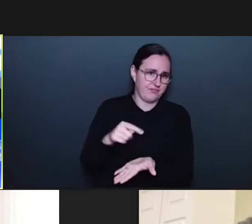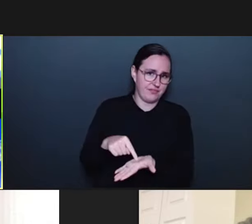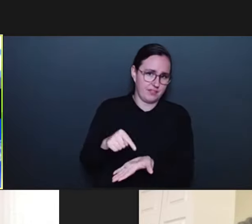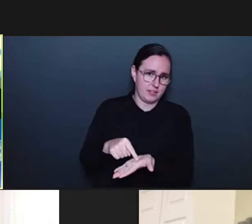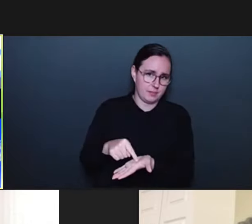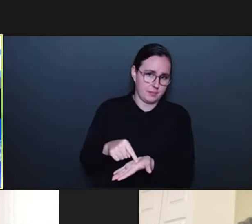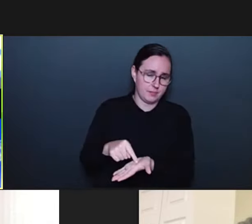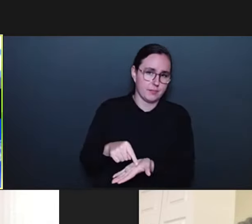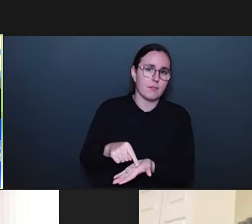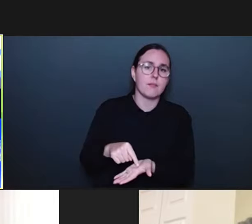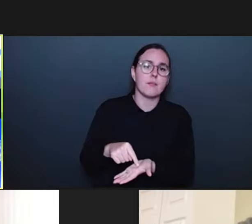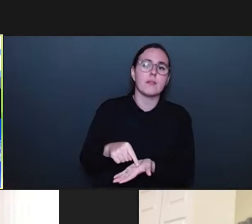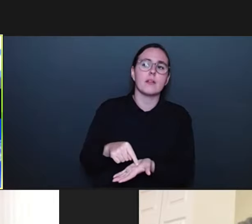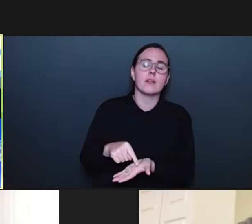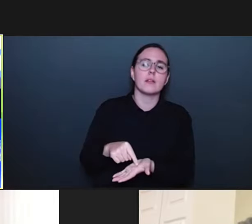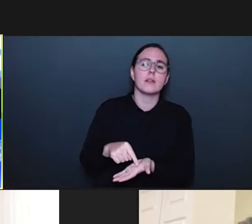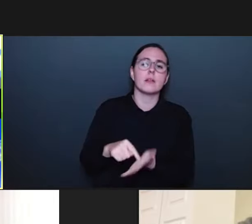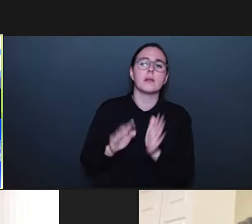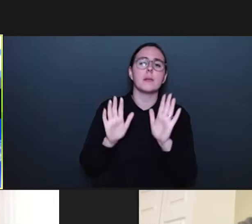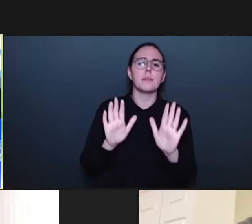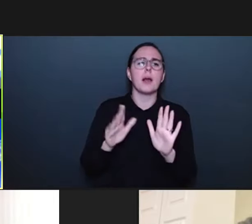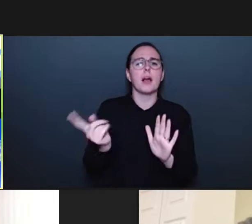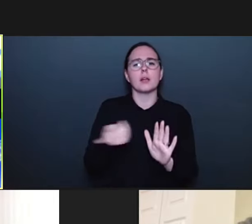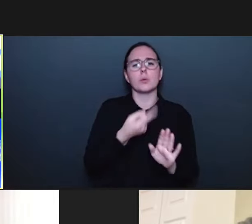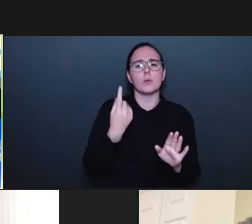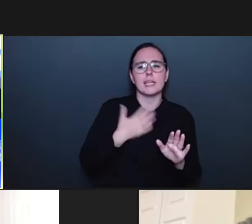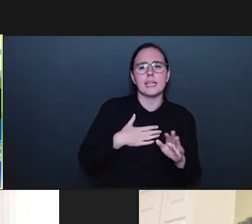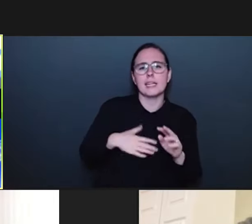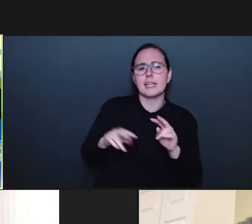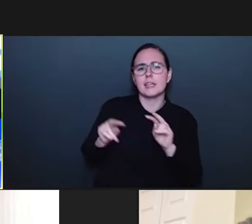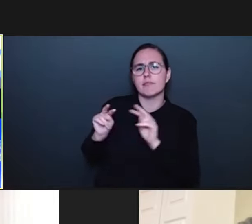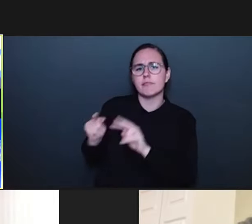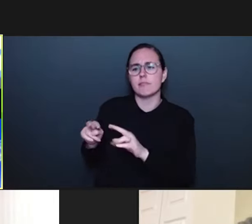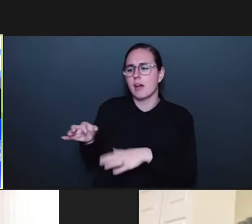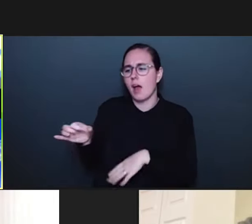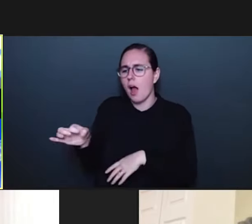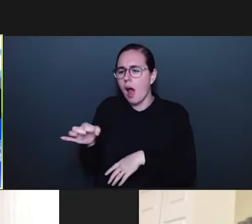you know, we have existing high debt levels, we have very small and open economies, and of course,